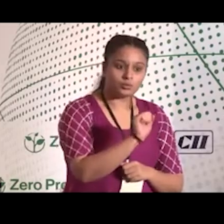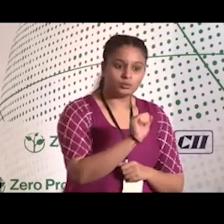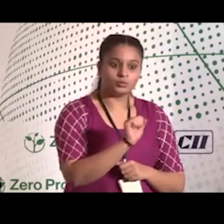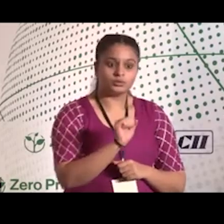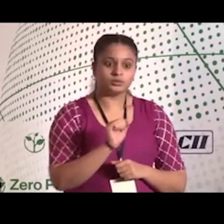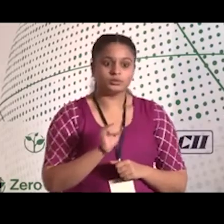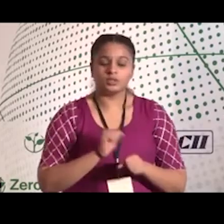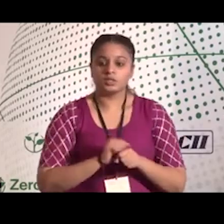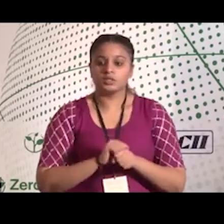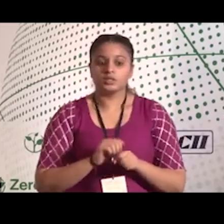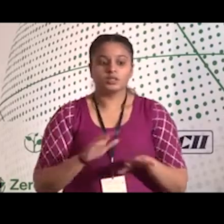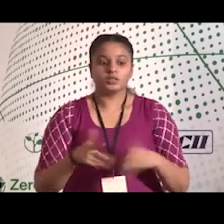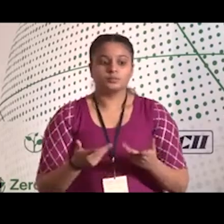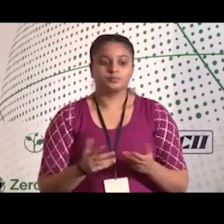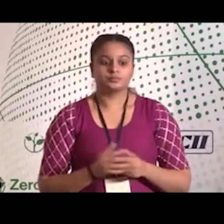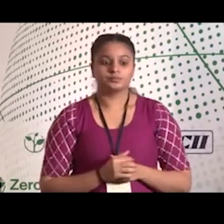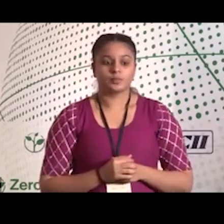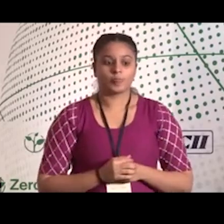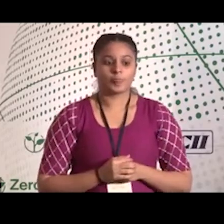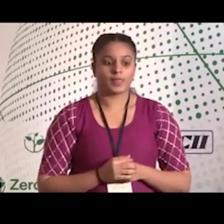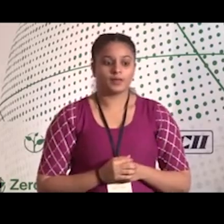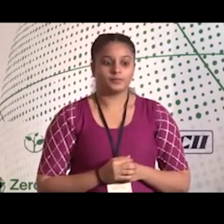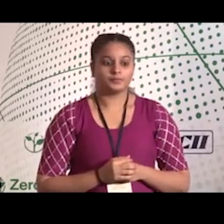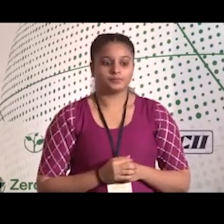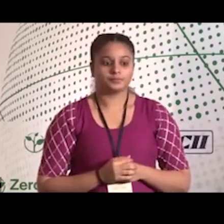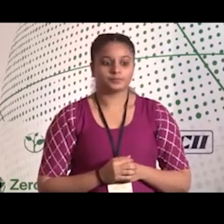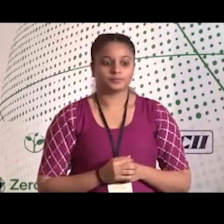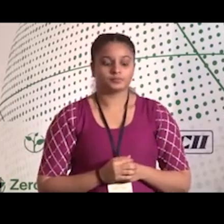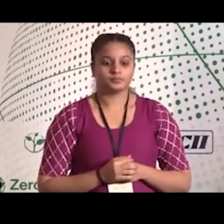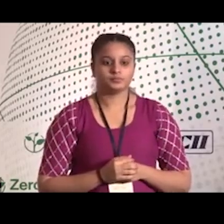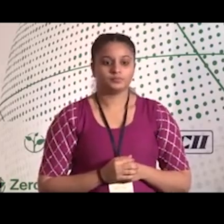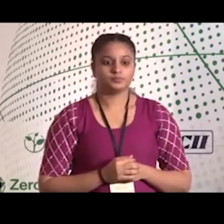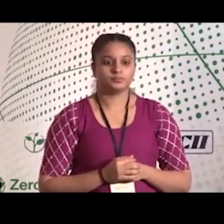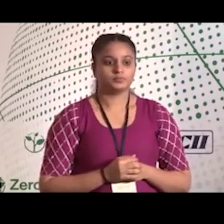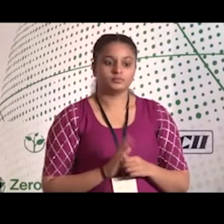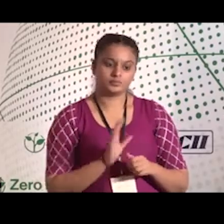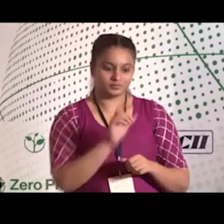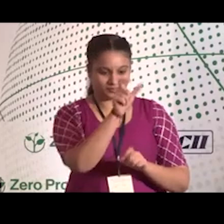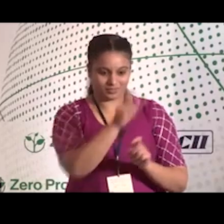all the only image that they're coming up with is being an entrepreneur.